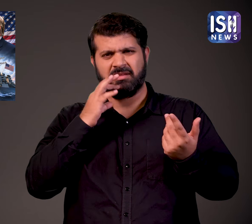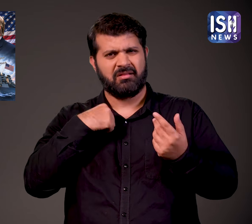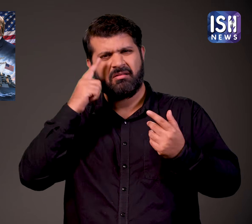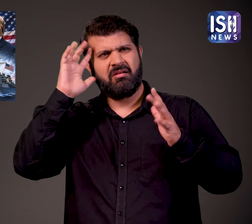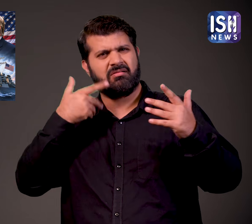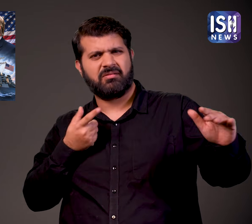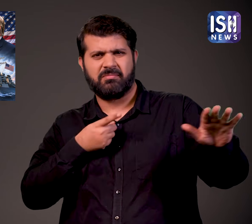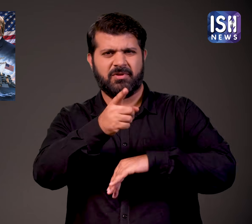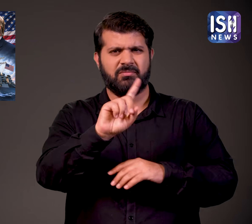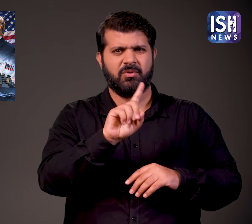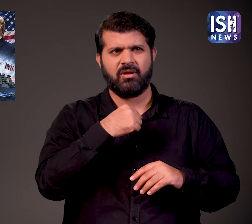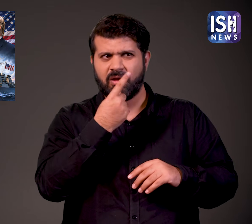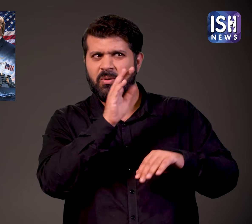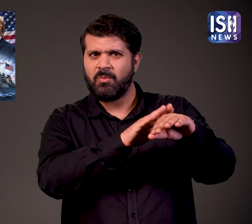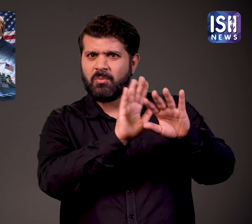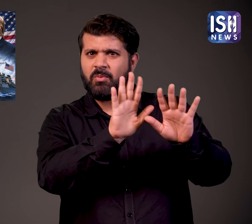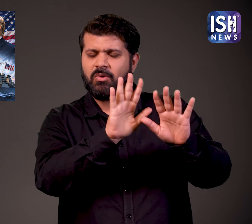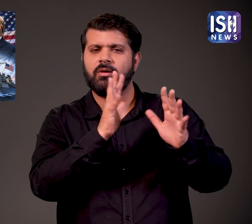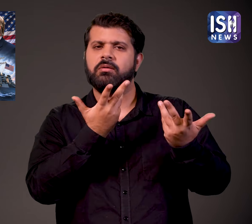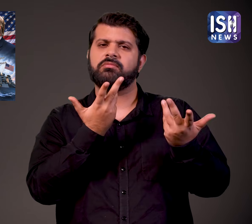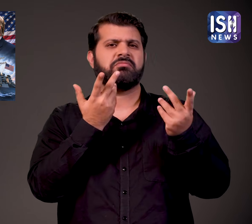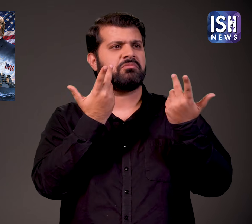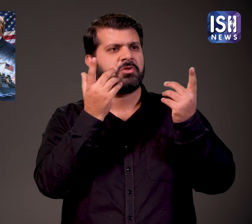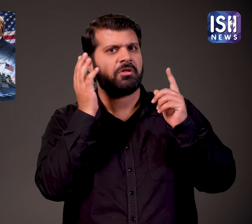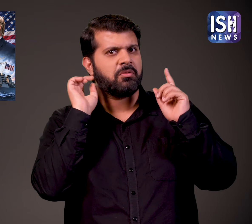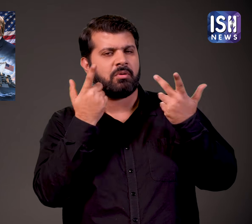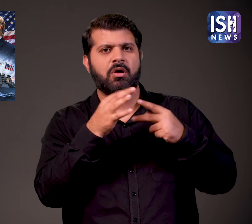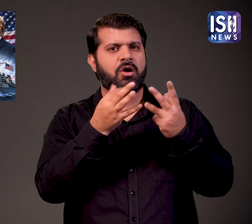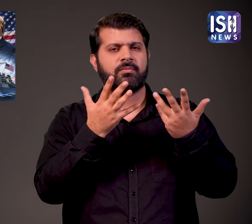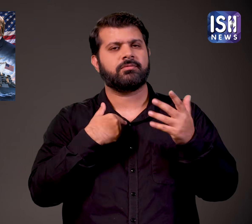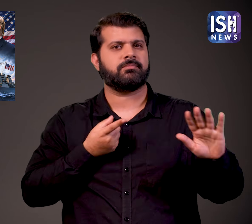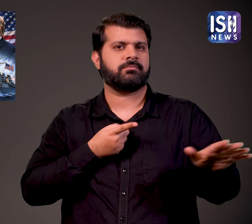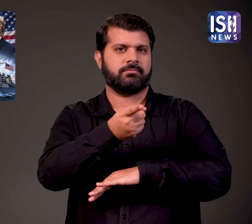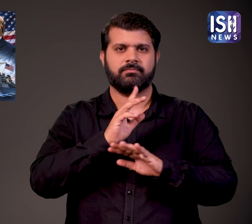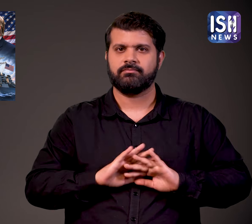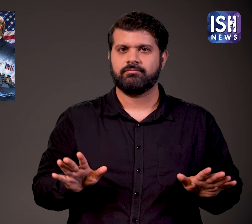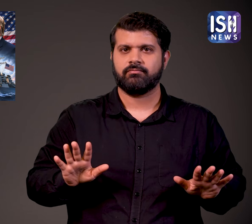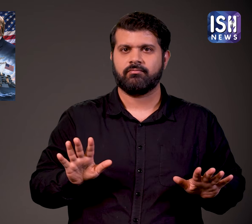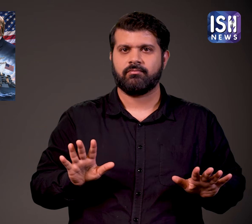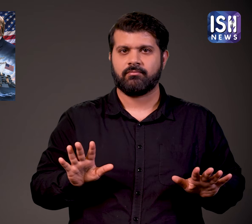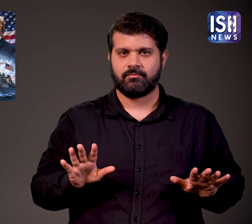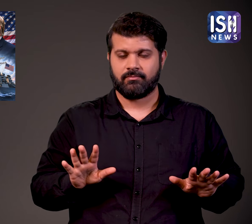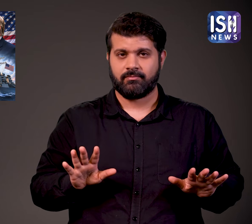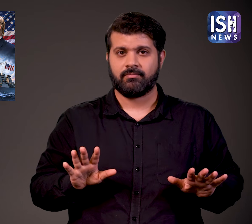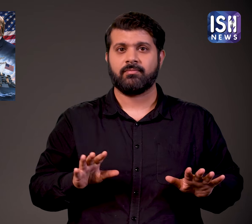It said the warnings were ignored, leaving it with no choice but to attack.